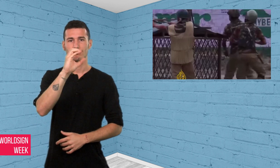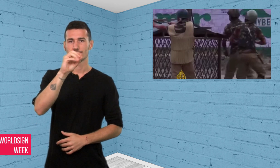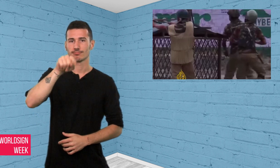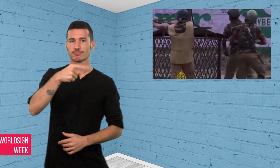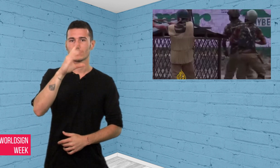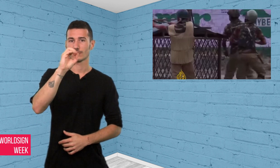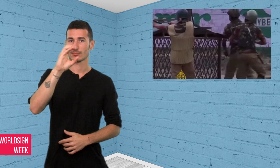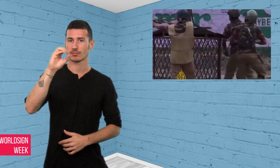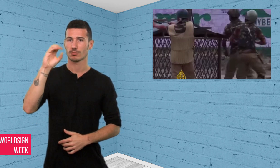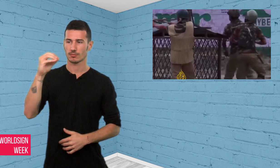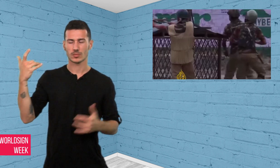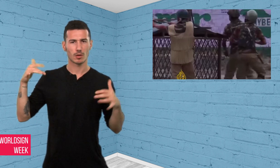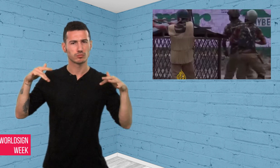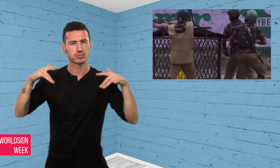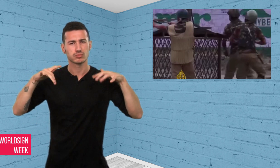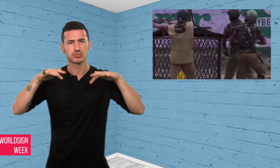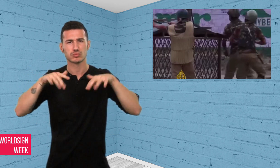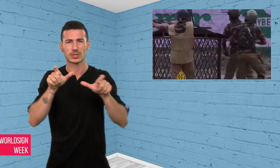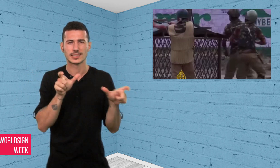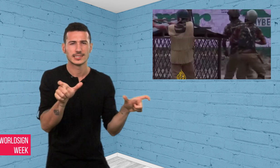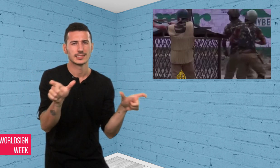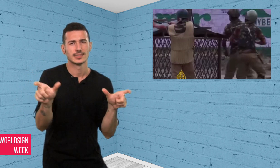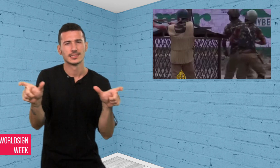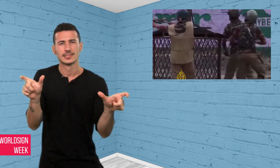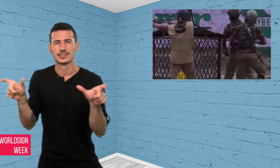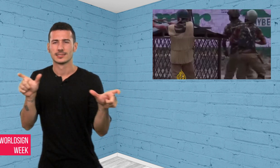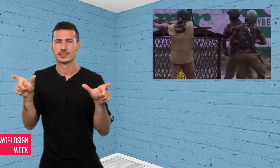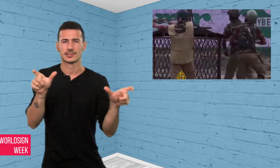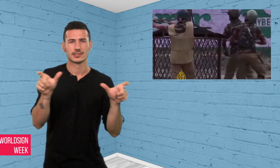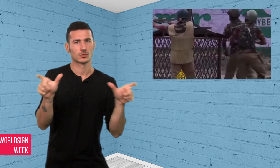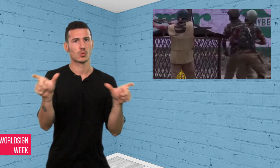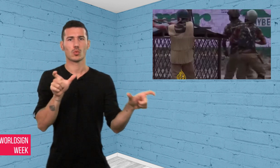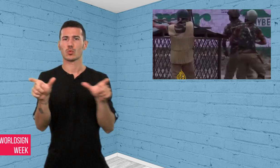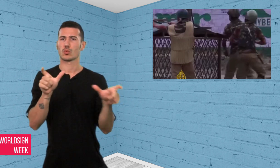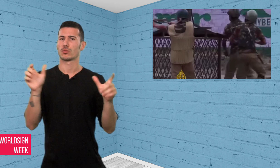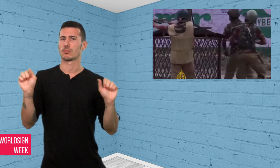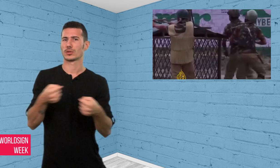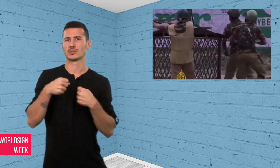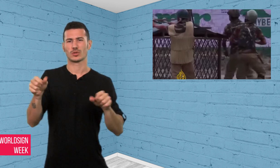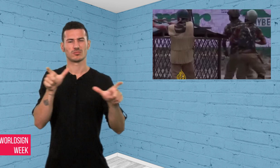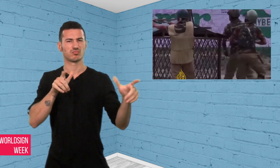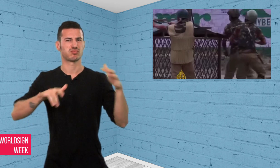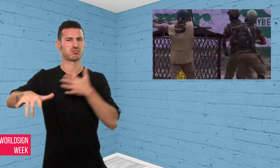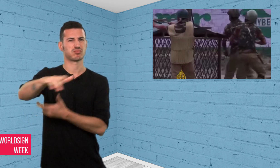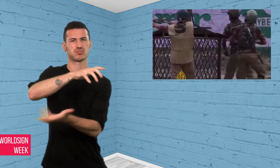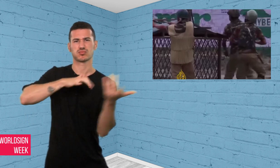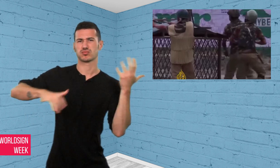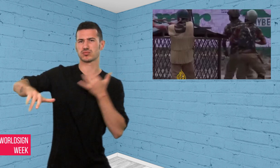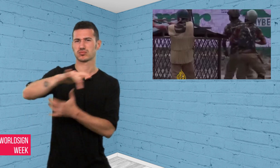A curfew, blackouts and the deployment of over